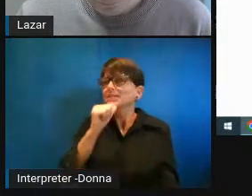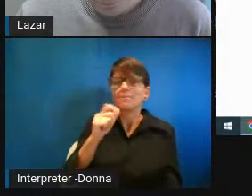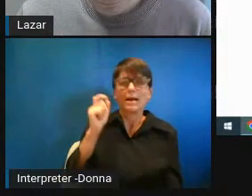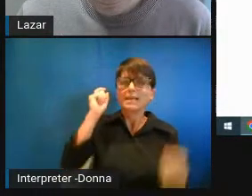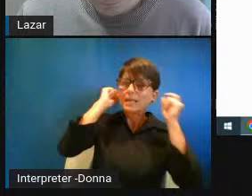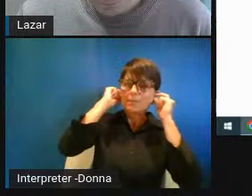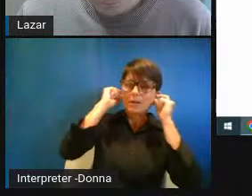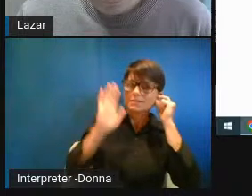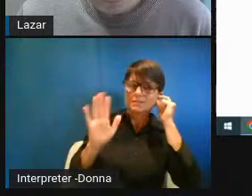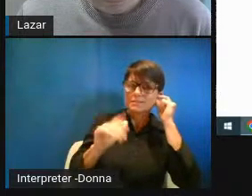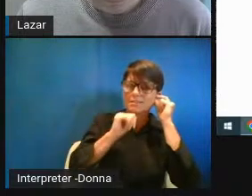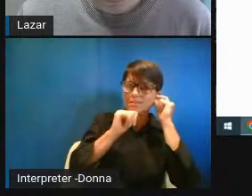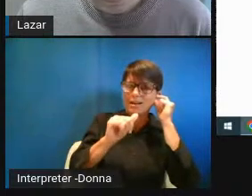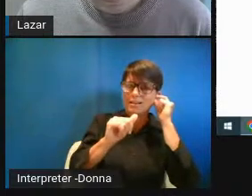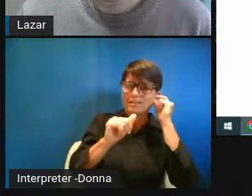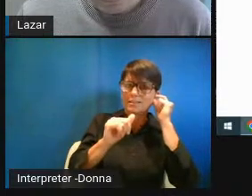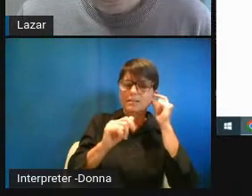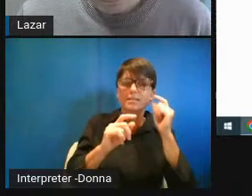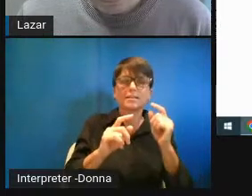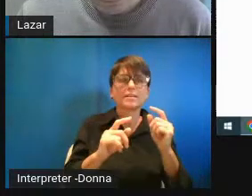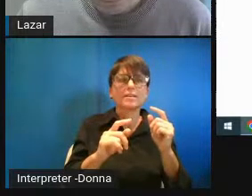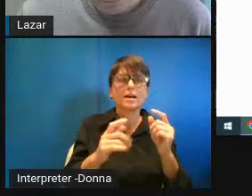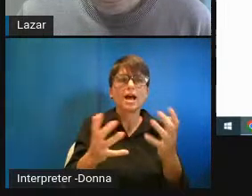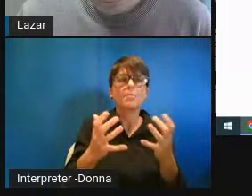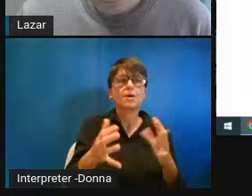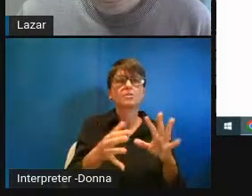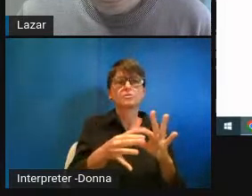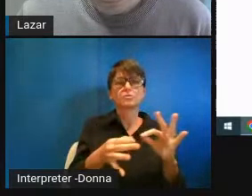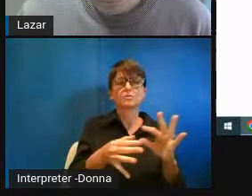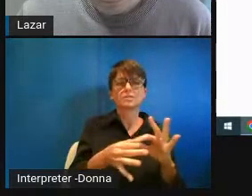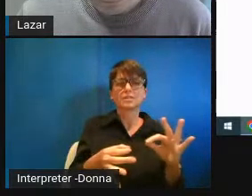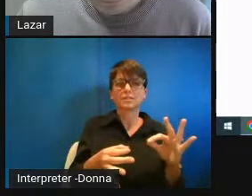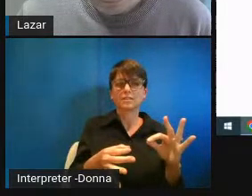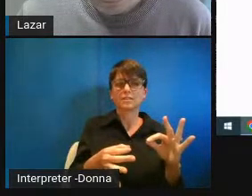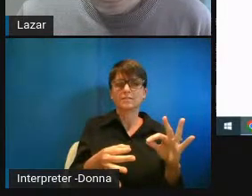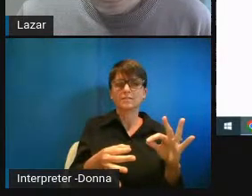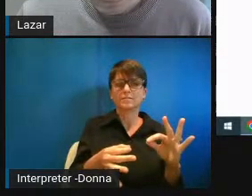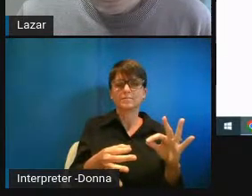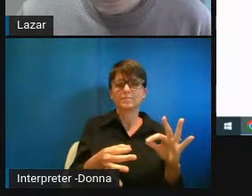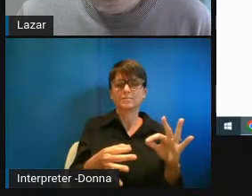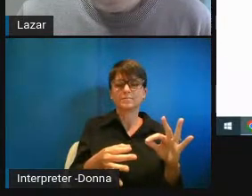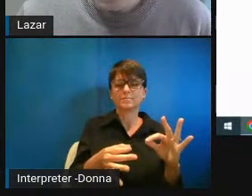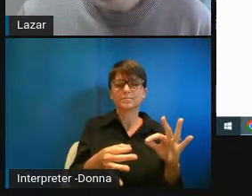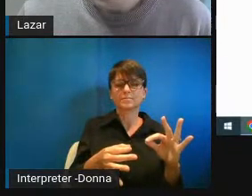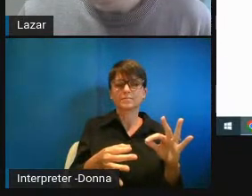Lazar Bulatovic: I have switched the connection speed that sounds good. It was a connection.